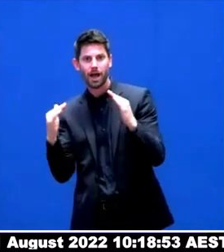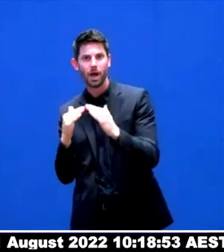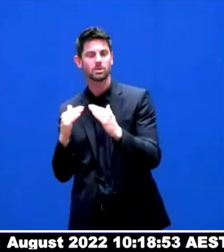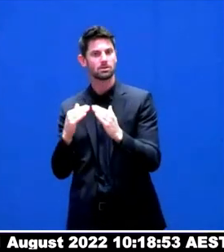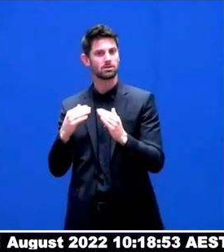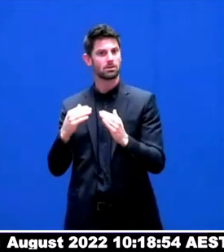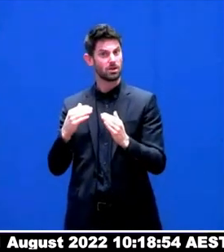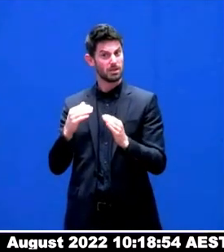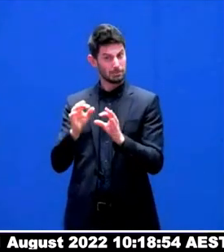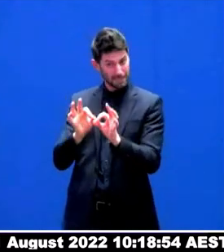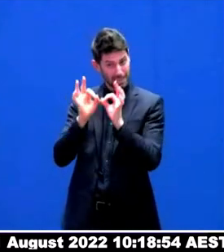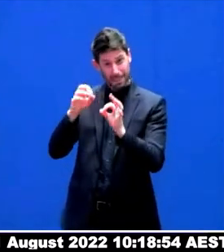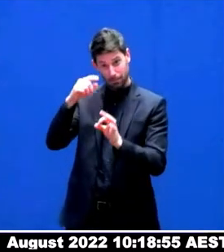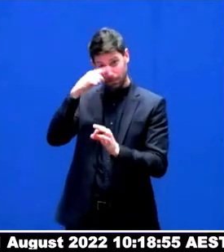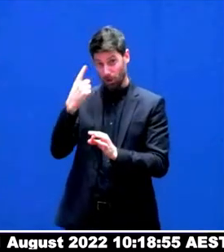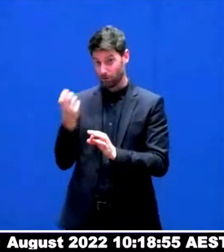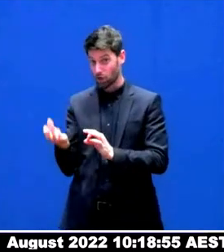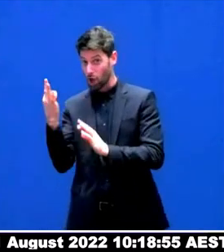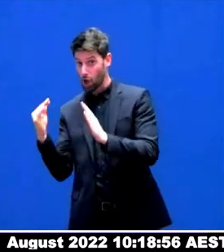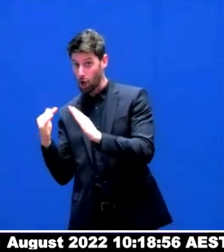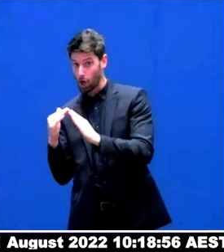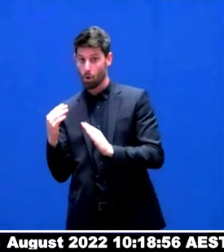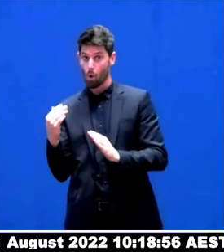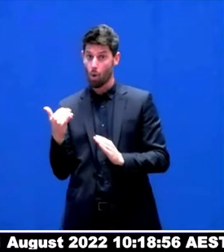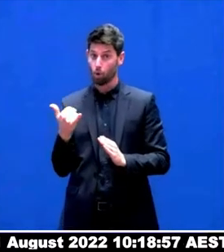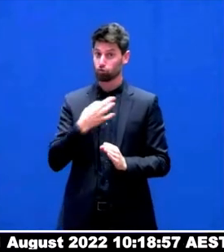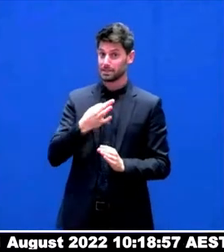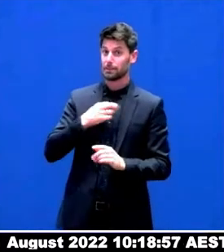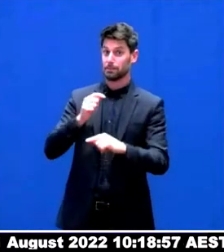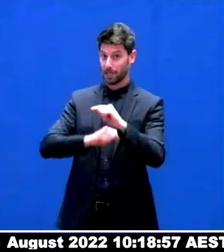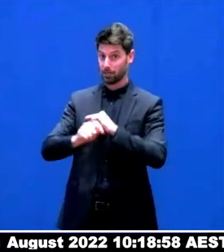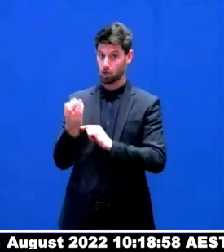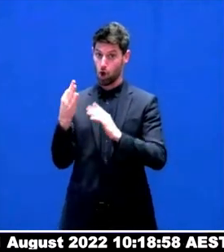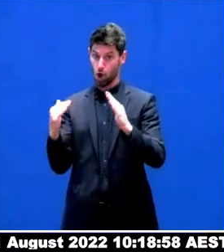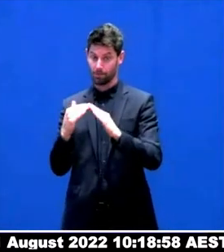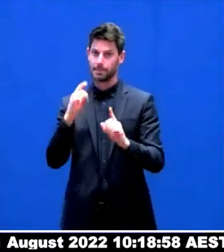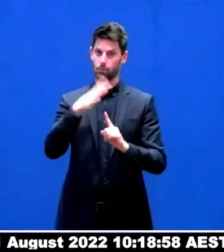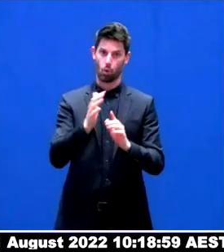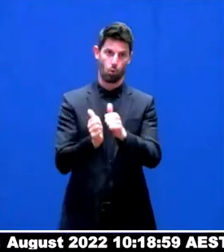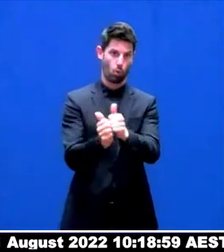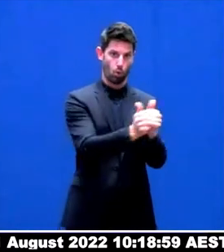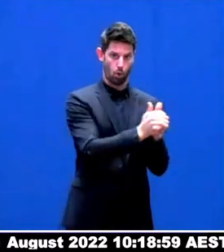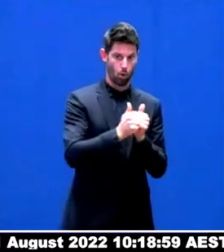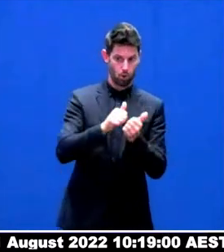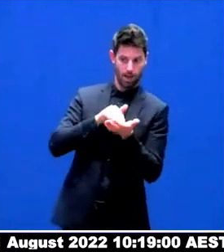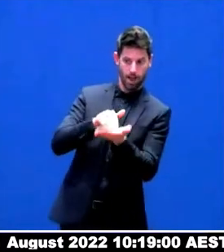that are homeless or at risk of homelessness and need to work together to achieve that outcome. So, that's the purpose of the Agreement?